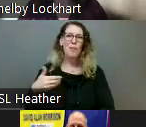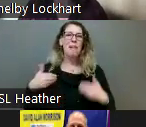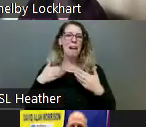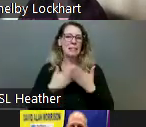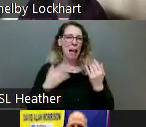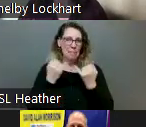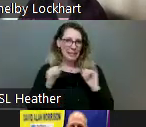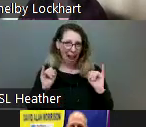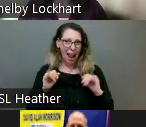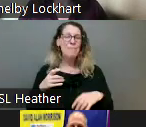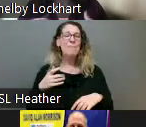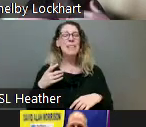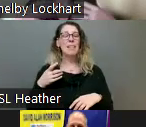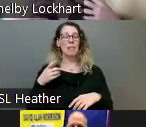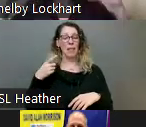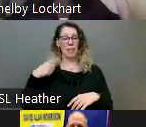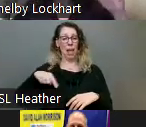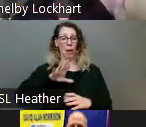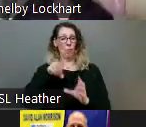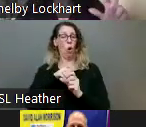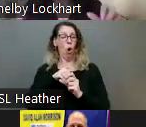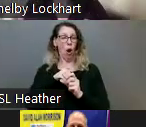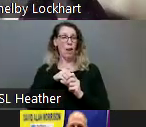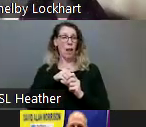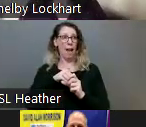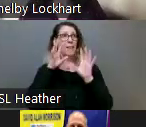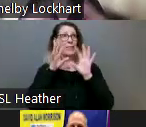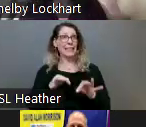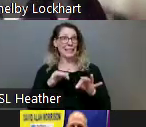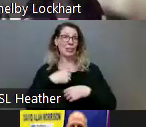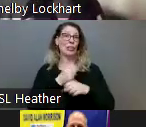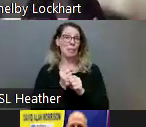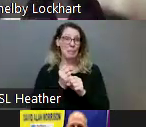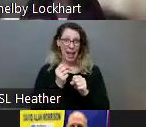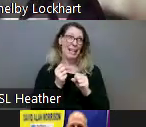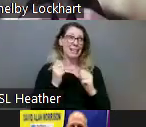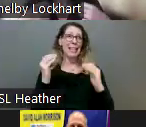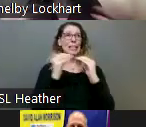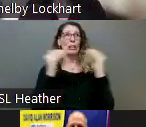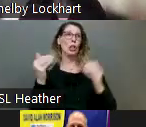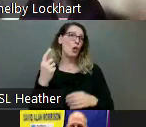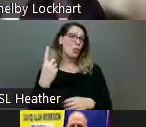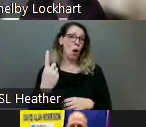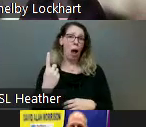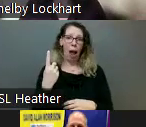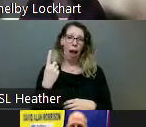part of the decision-making, this incentive effort or this Tier 1 Blitz that they're doing